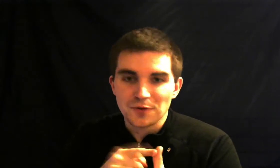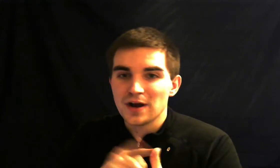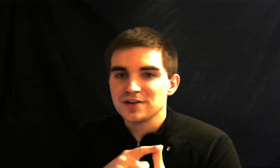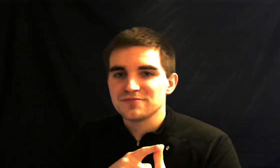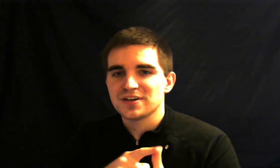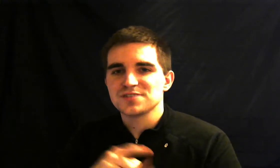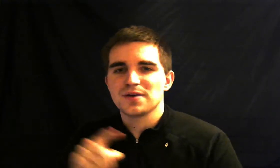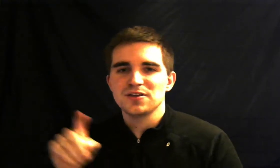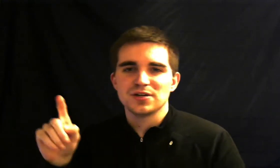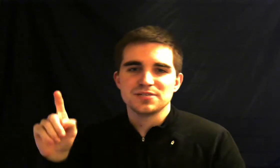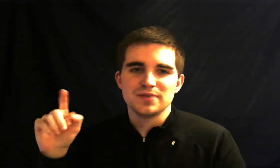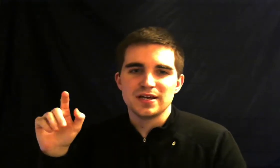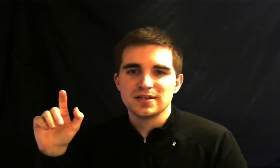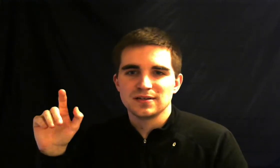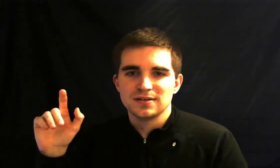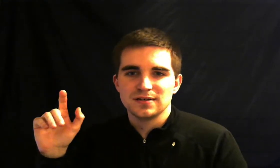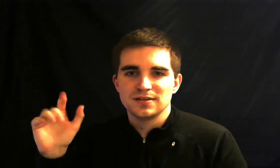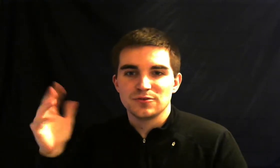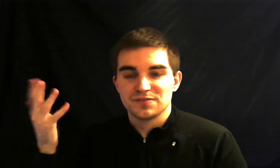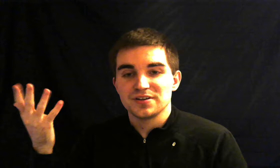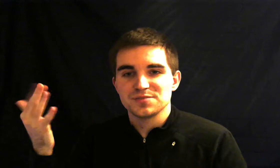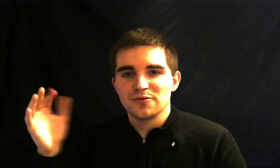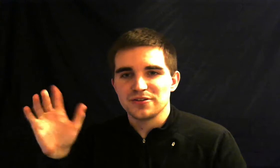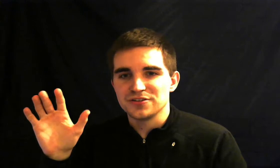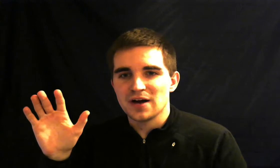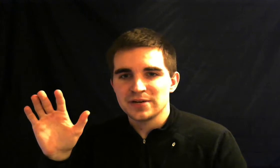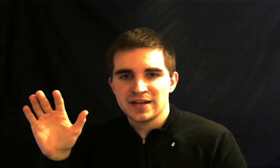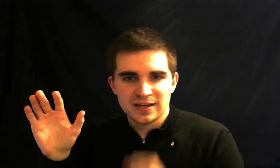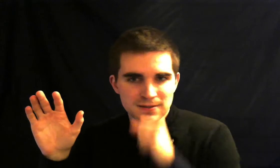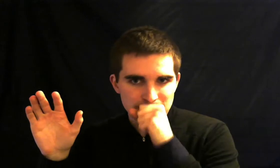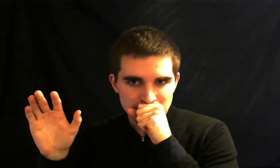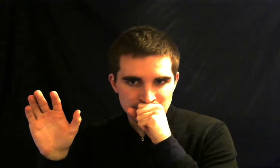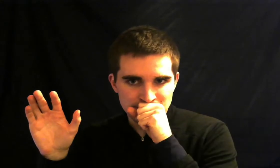where to fingerspell you want to fingerspell with your dominant hand so